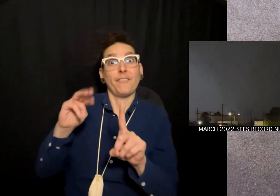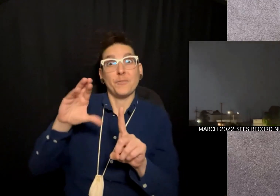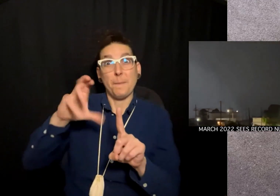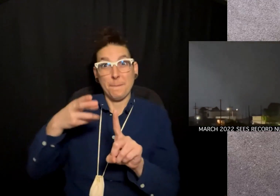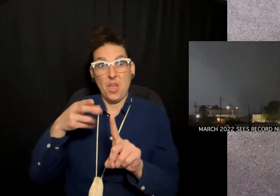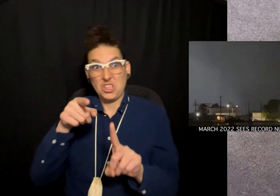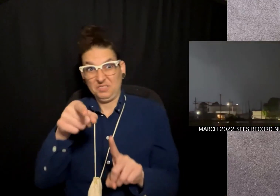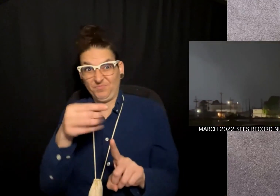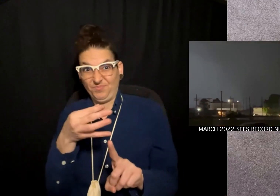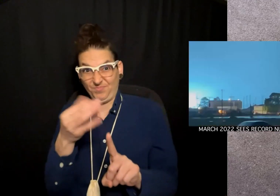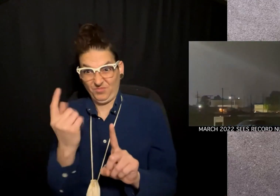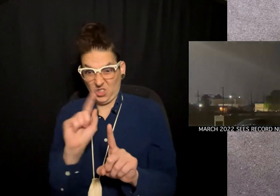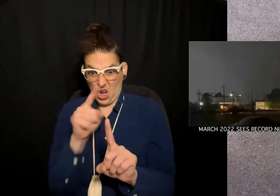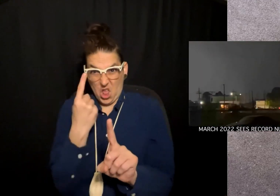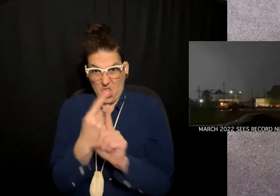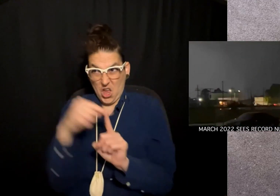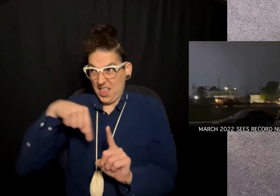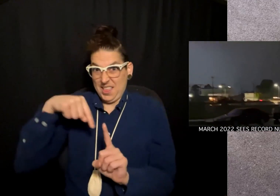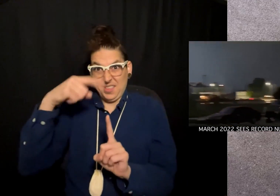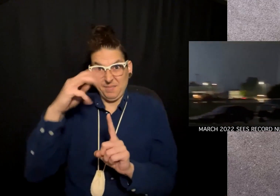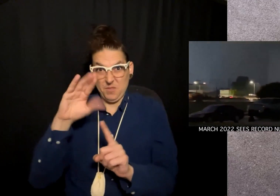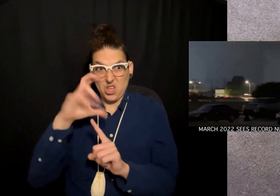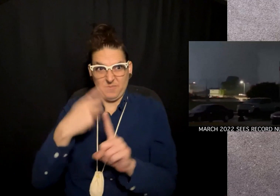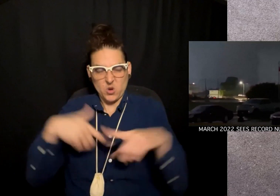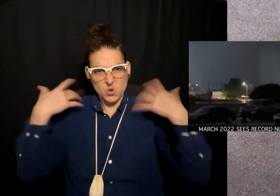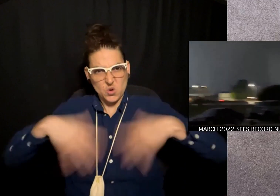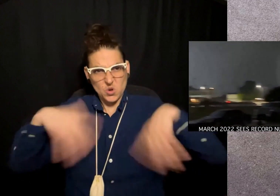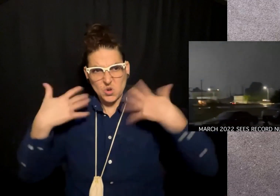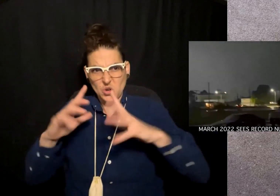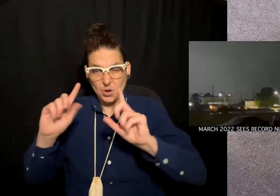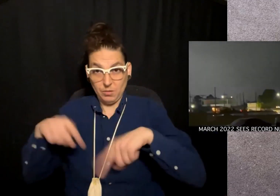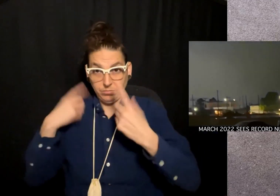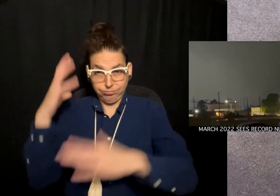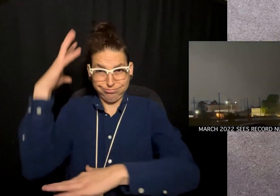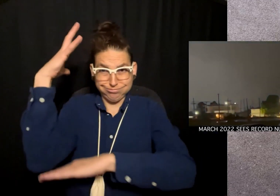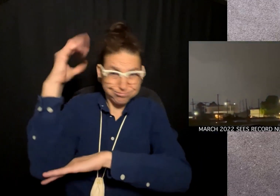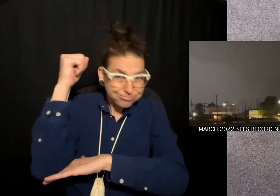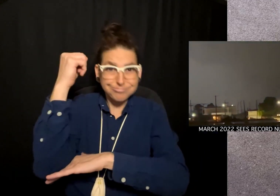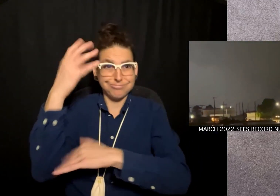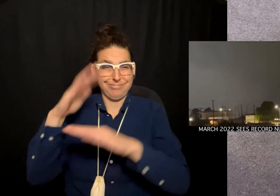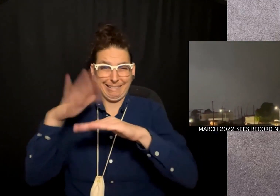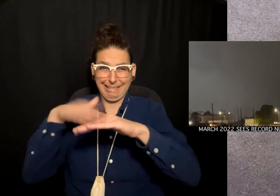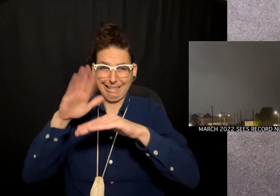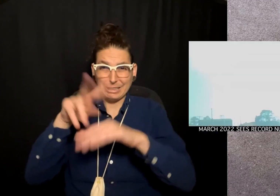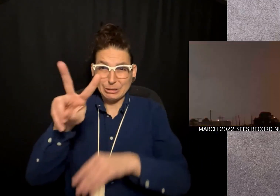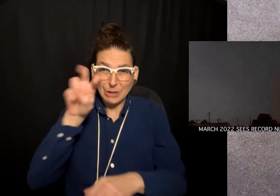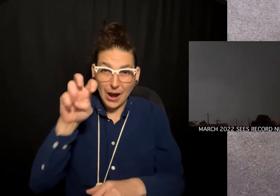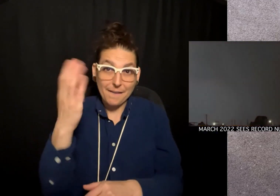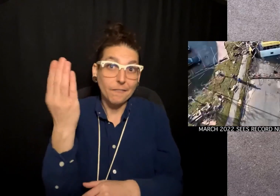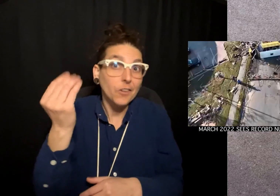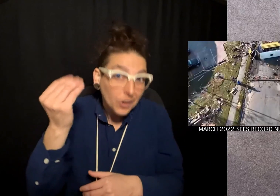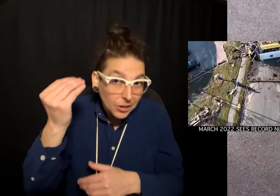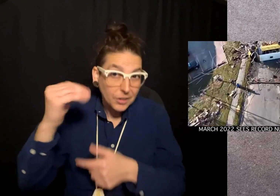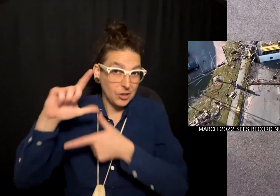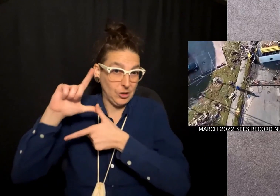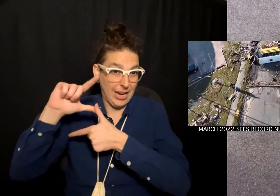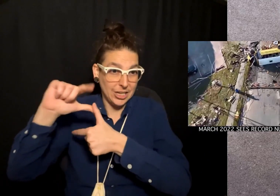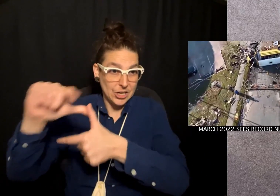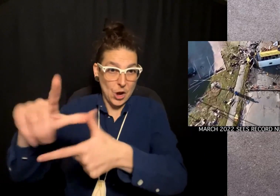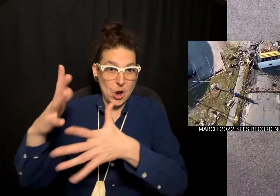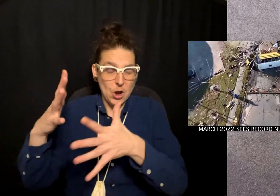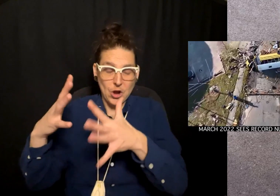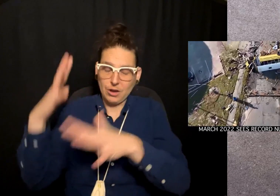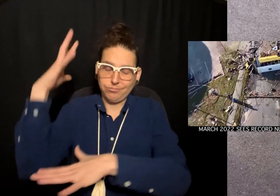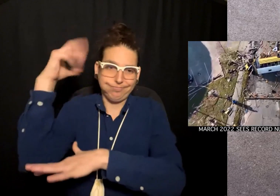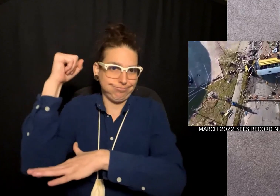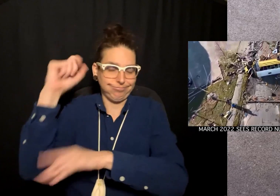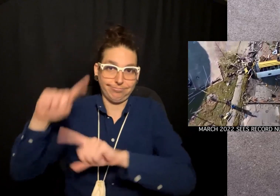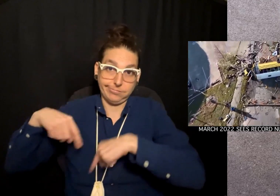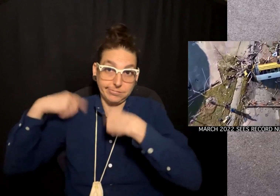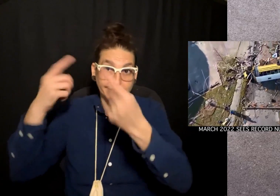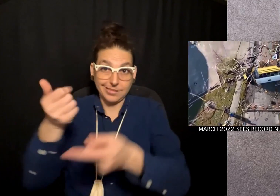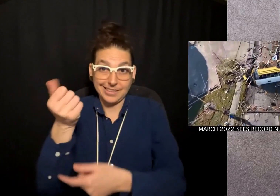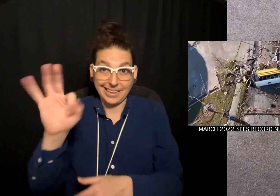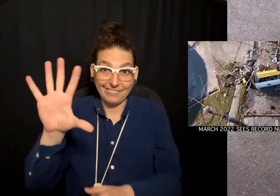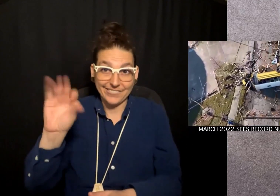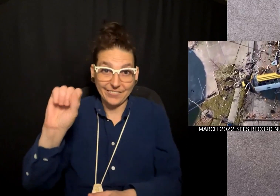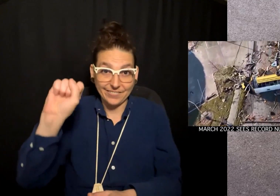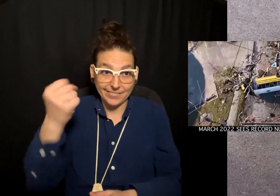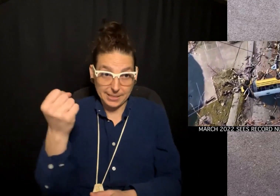center says just in the month of March alone there have been at least 214 tornadoes the